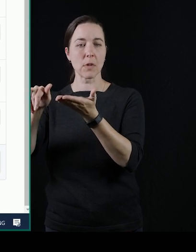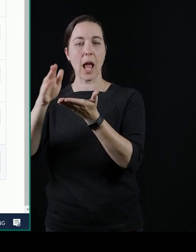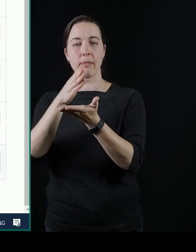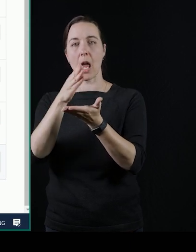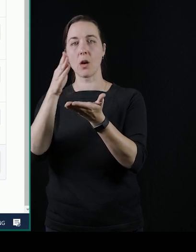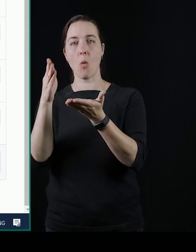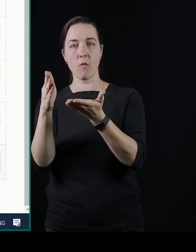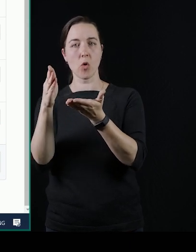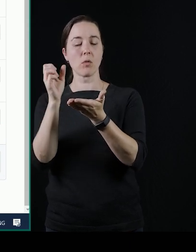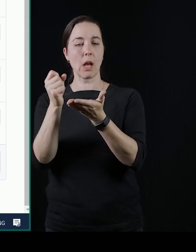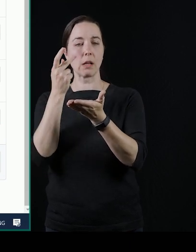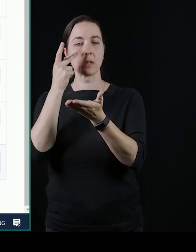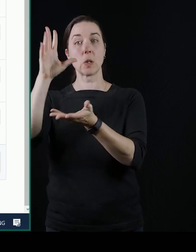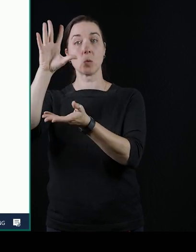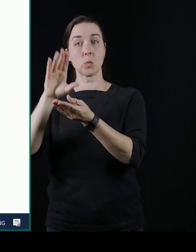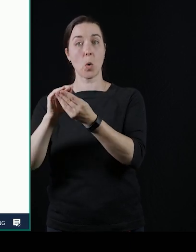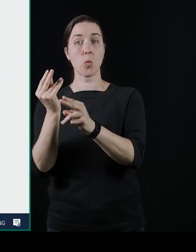we can see here the status of our server.